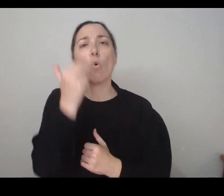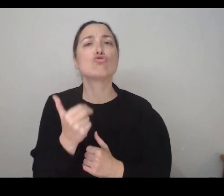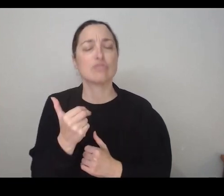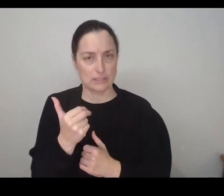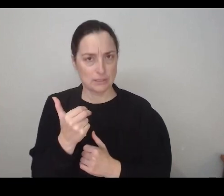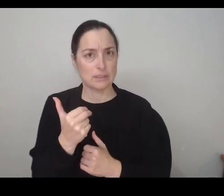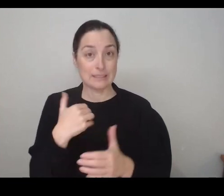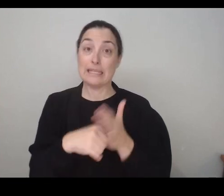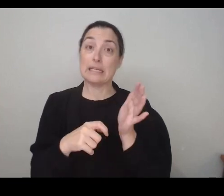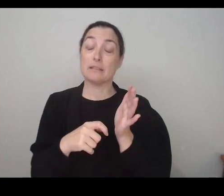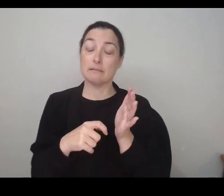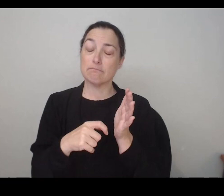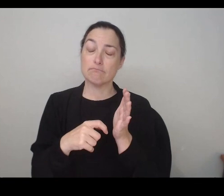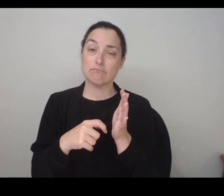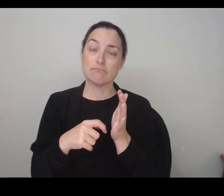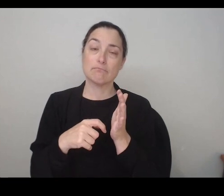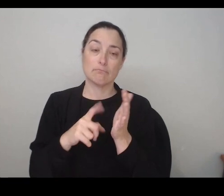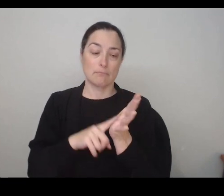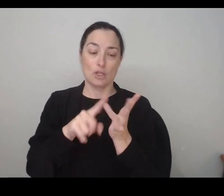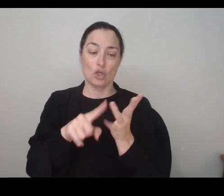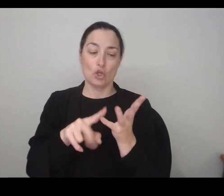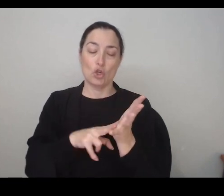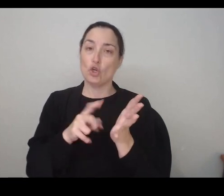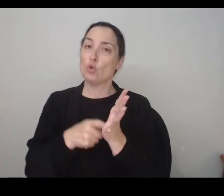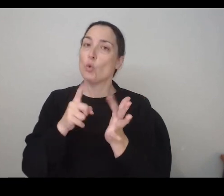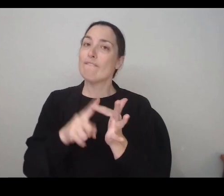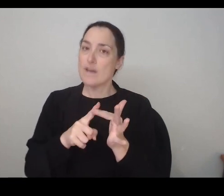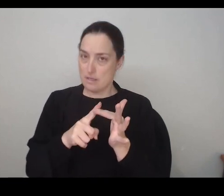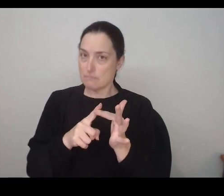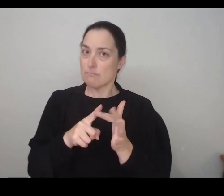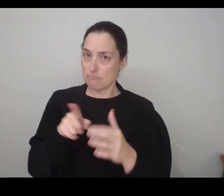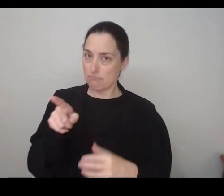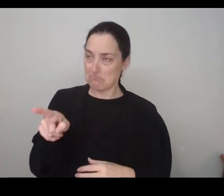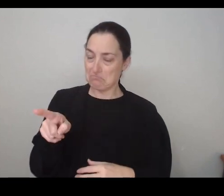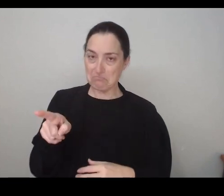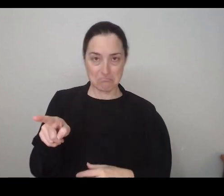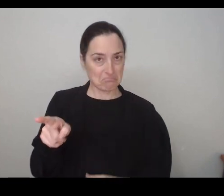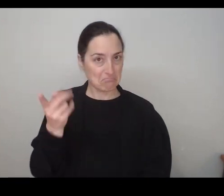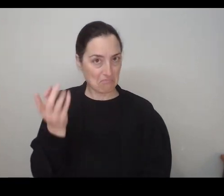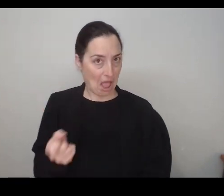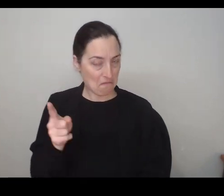I don't know, this kind of funerary portrait, you know, in ancient Egypt, which were transmitting